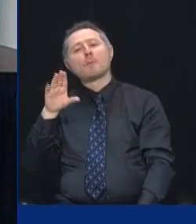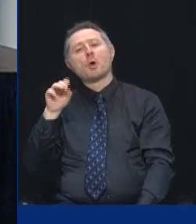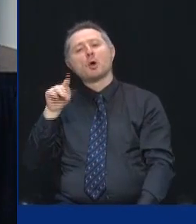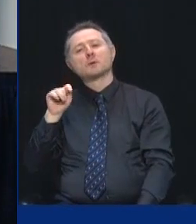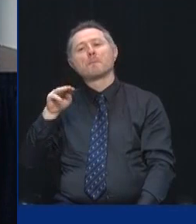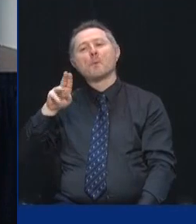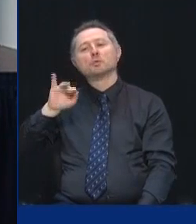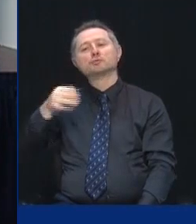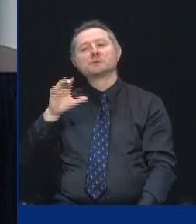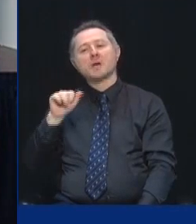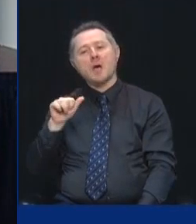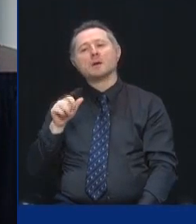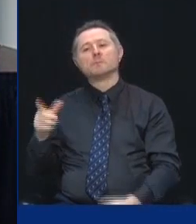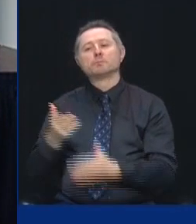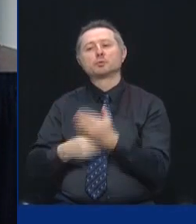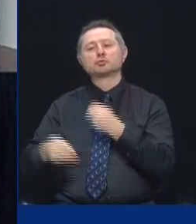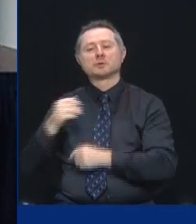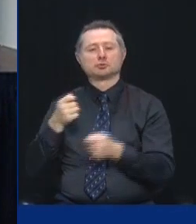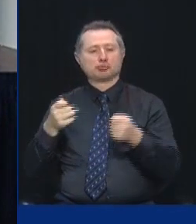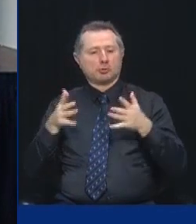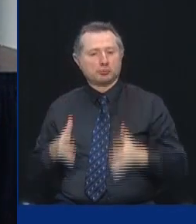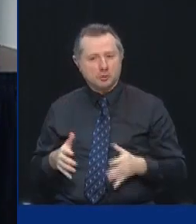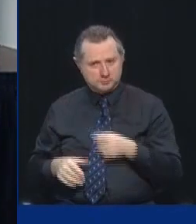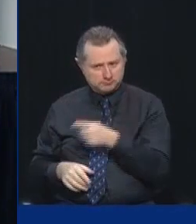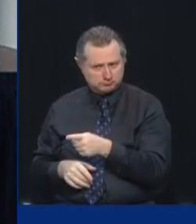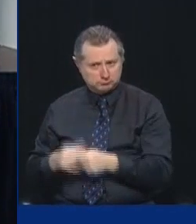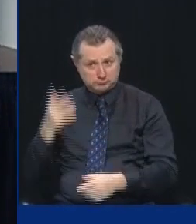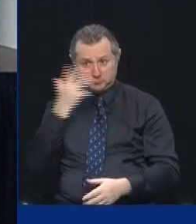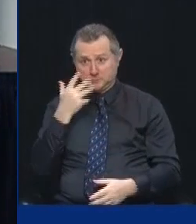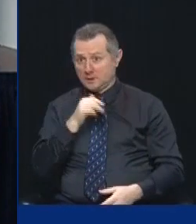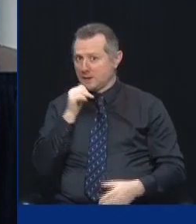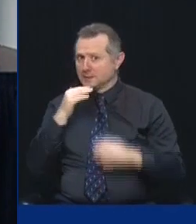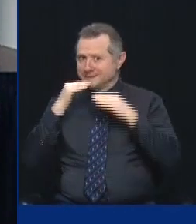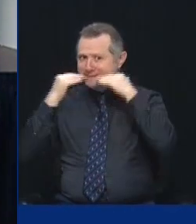TO MY RIGHT, DR. HOWARD ZUCKER, OUR GREAT HEALTH COMMISSIONER. I WANT TO THANK HIM FOR HIS WORK.